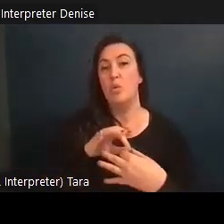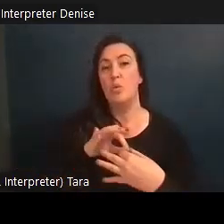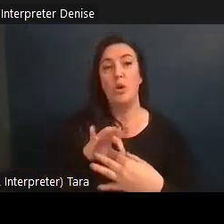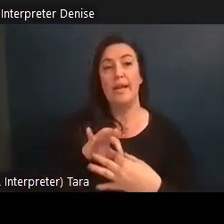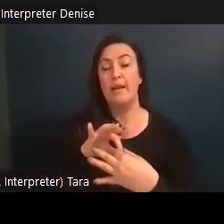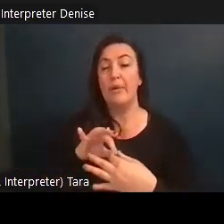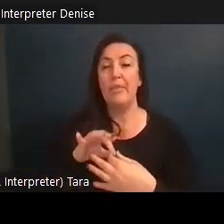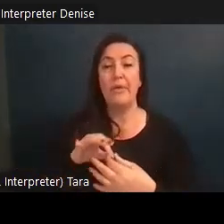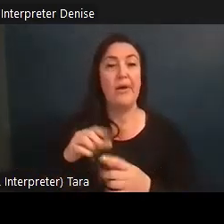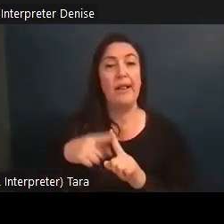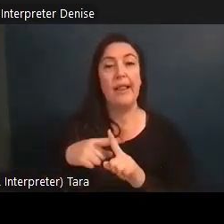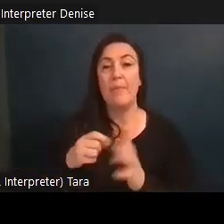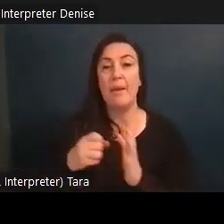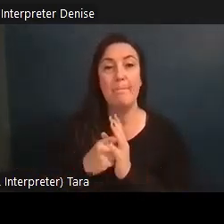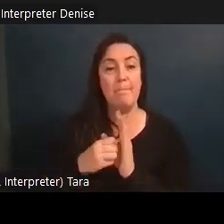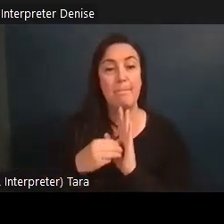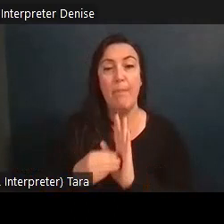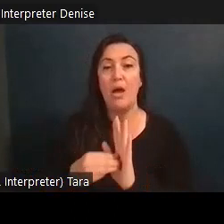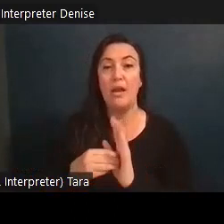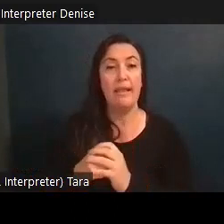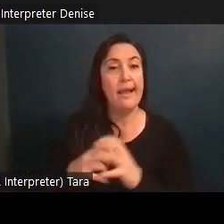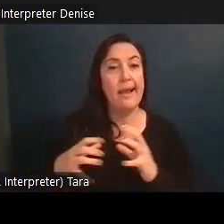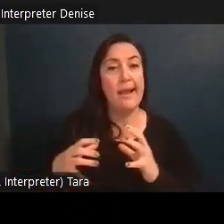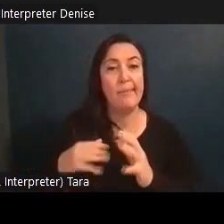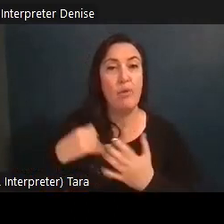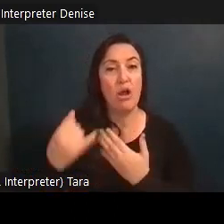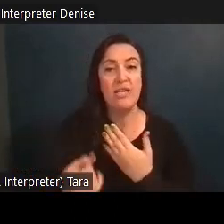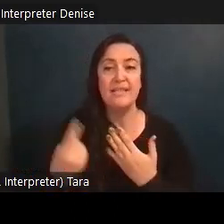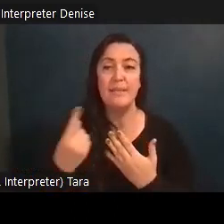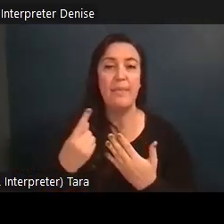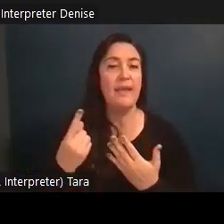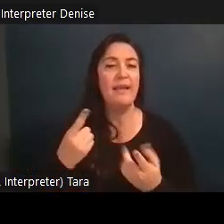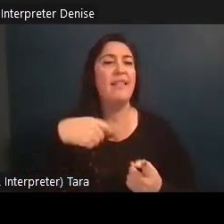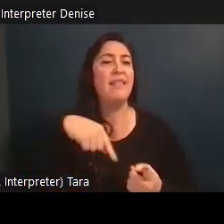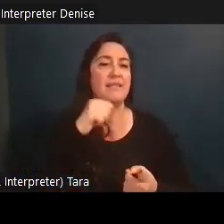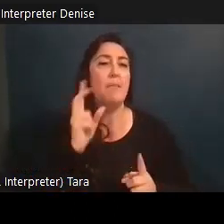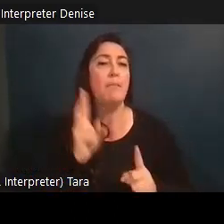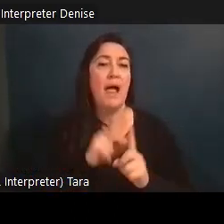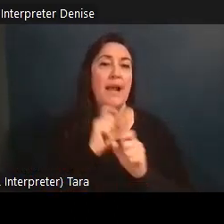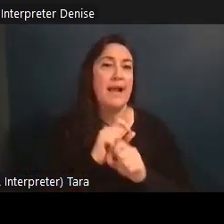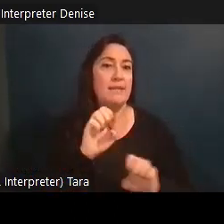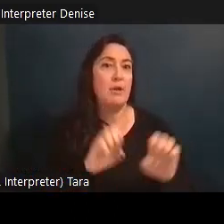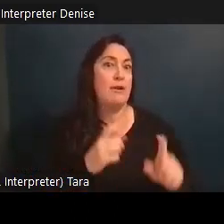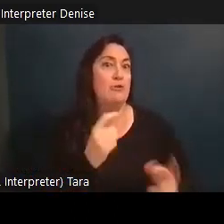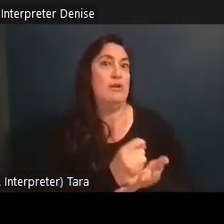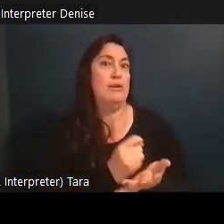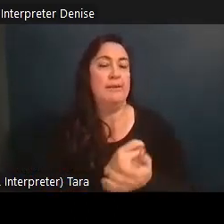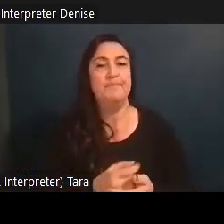where you're not actually applying an experimental treatment together. The complexity of wicked problems or those problems where